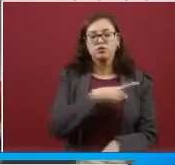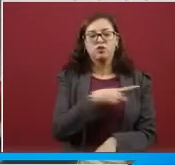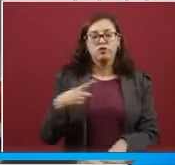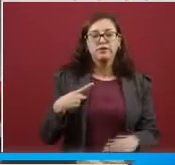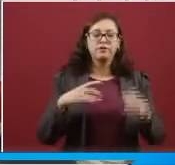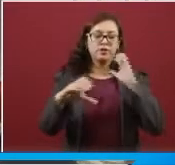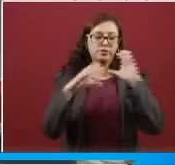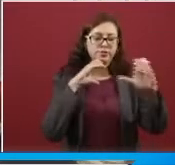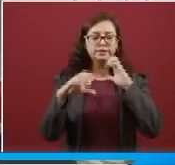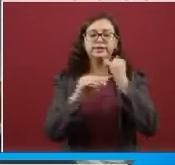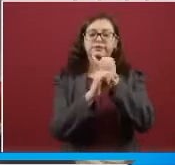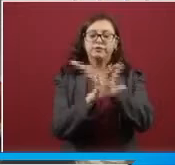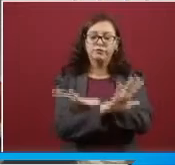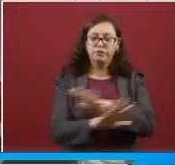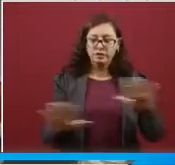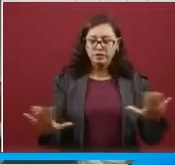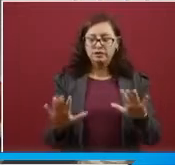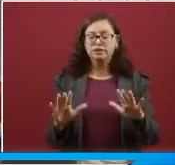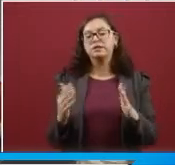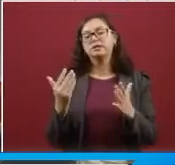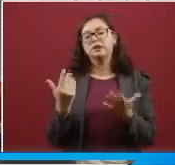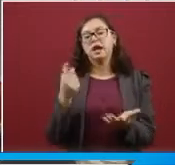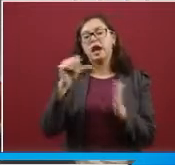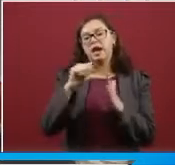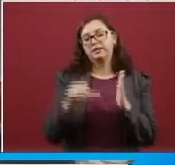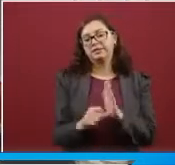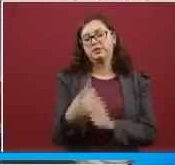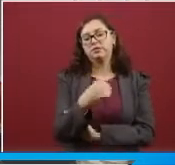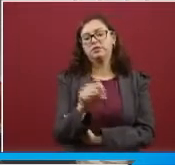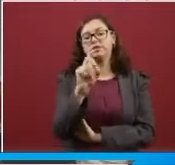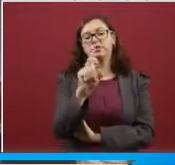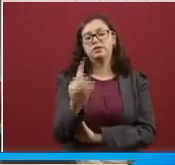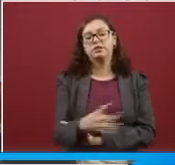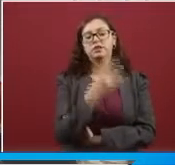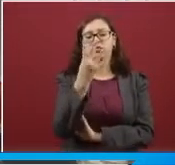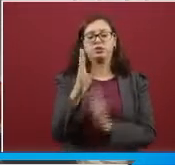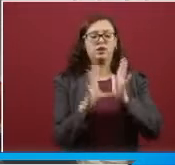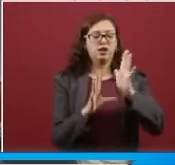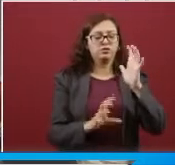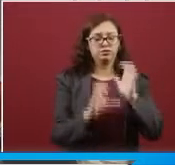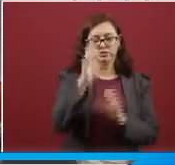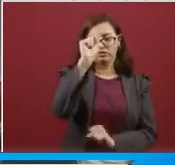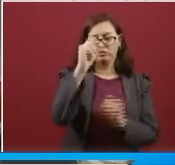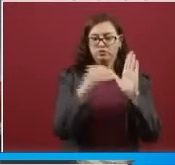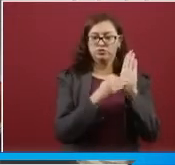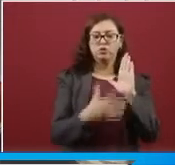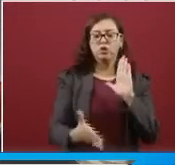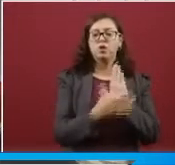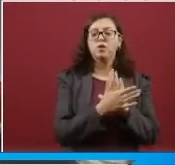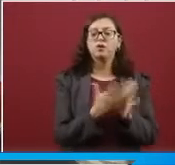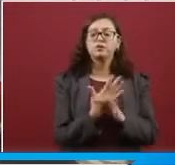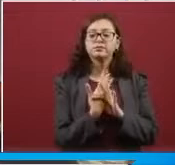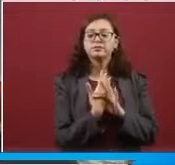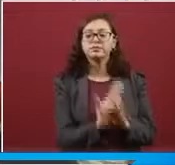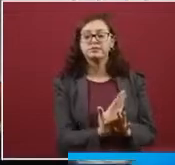The most affected media will be Televisa and TV Azteca, which maintain a clear dominance in all media in Mexico